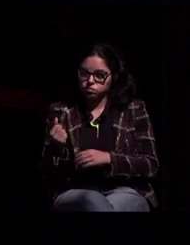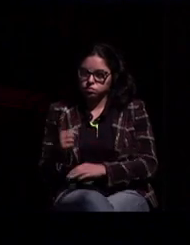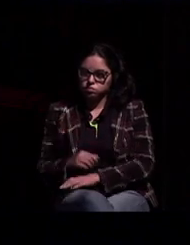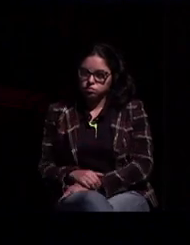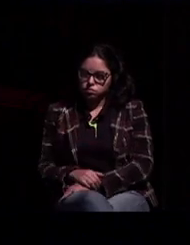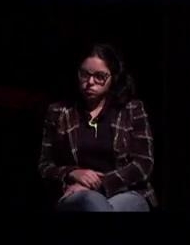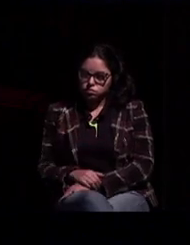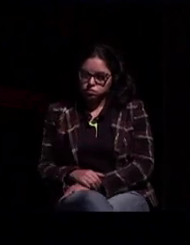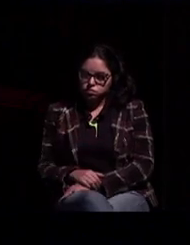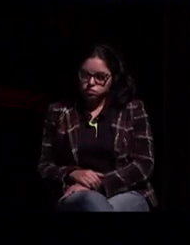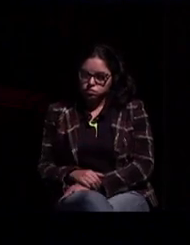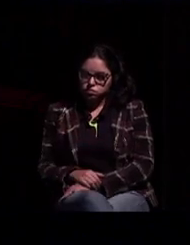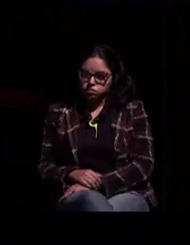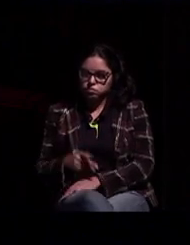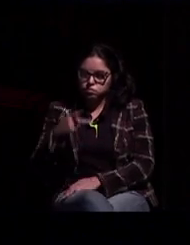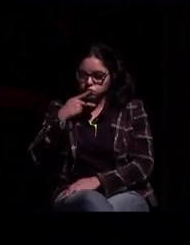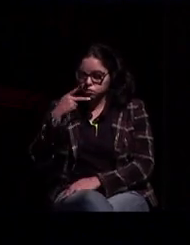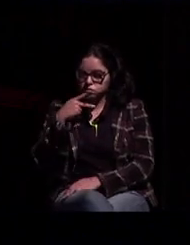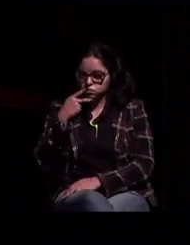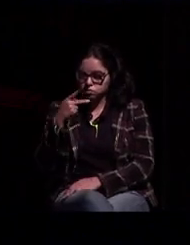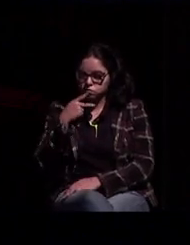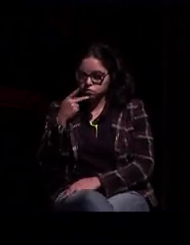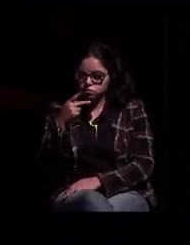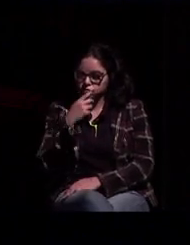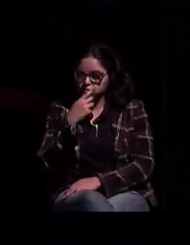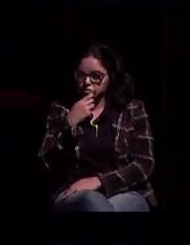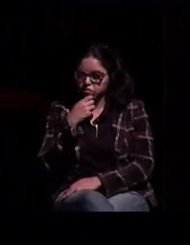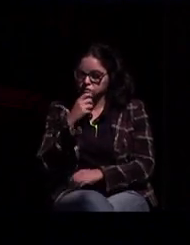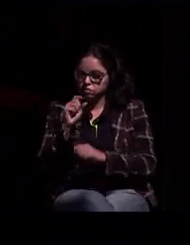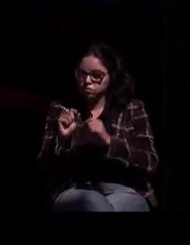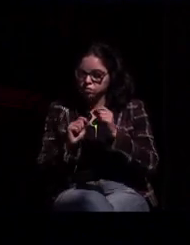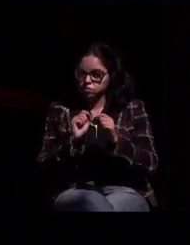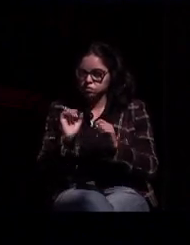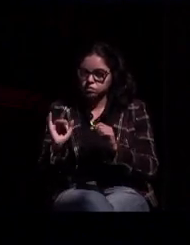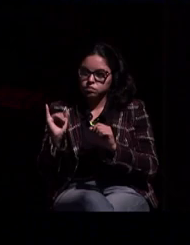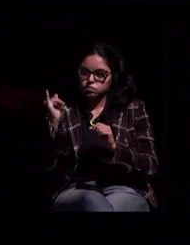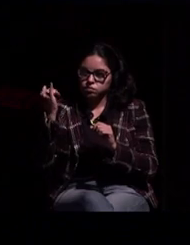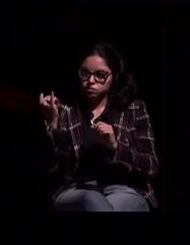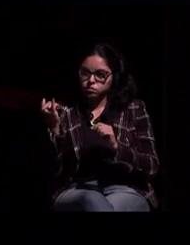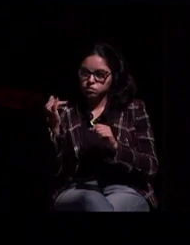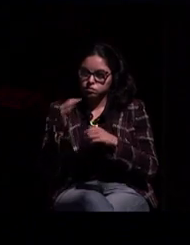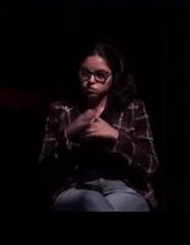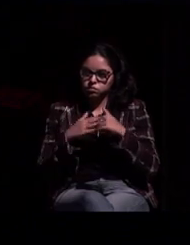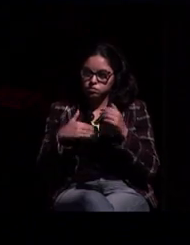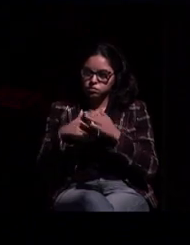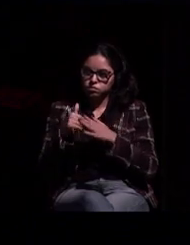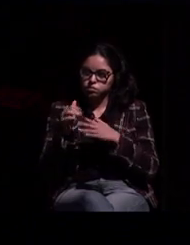When we say mechanisms to utilize labor, we are talking about how to...